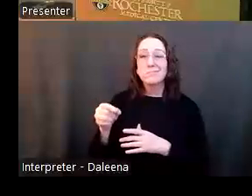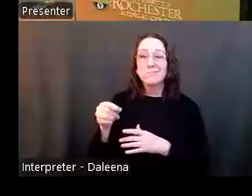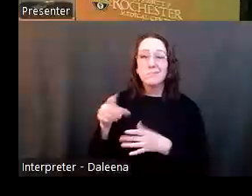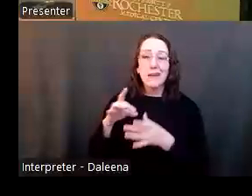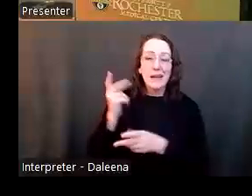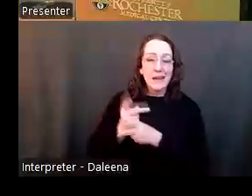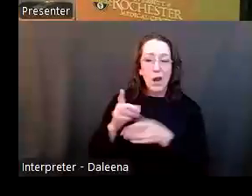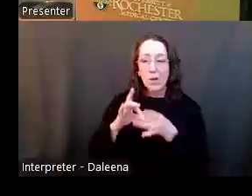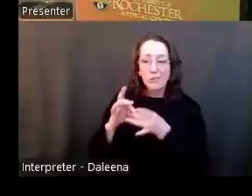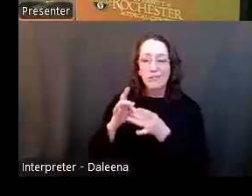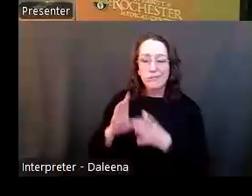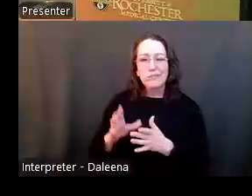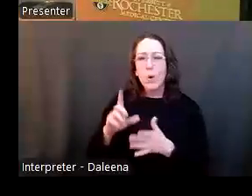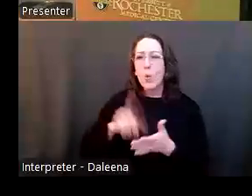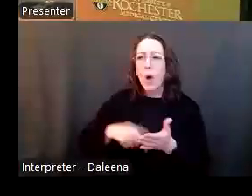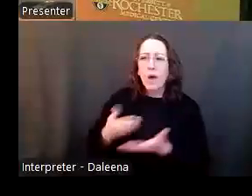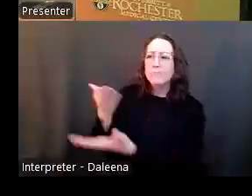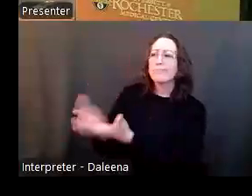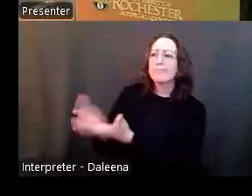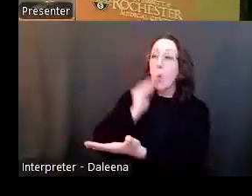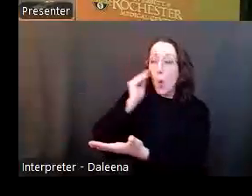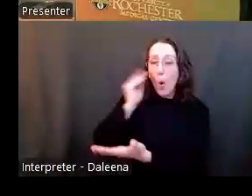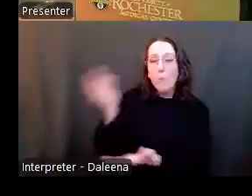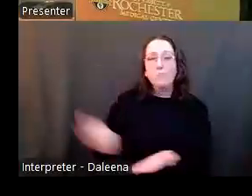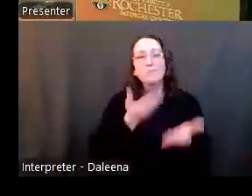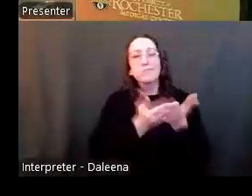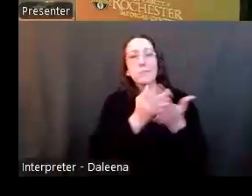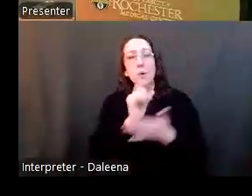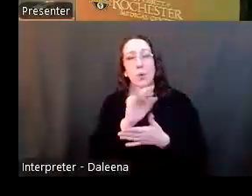what is being delivered at home what's being delivered to the unit before they go um if